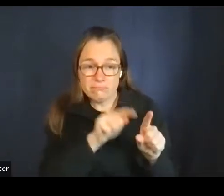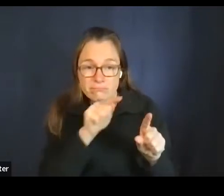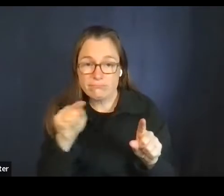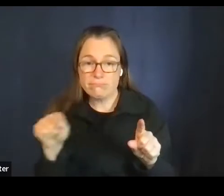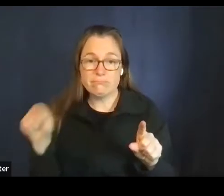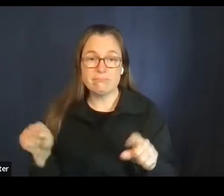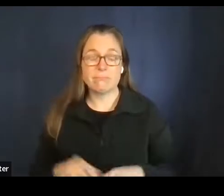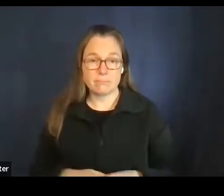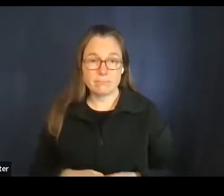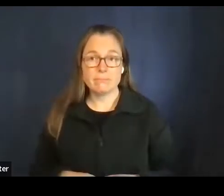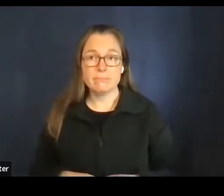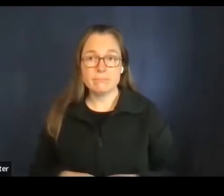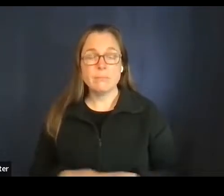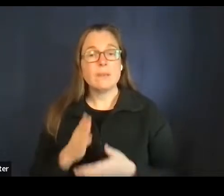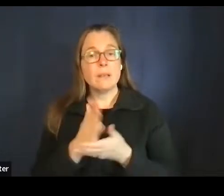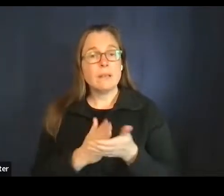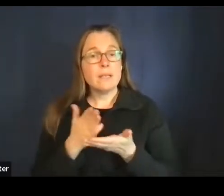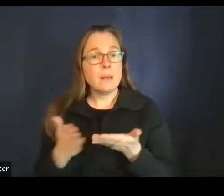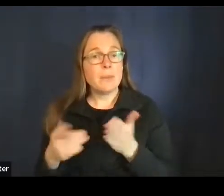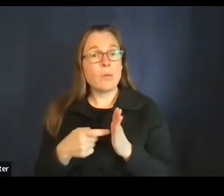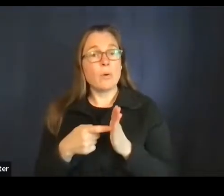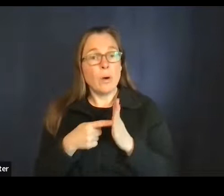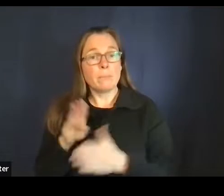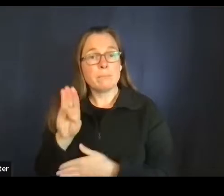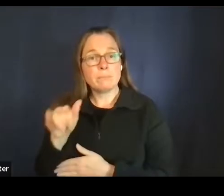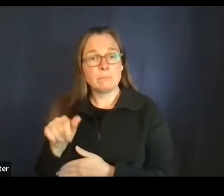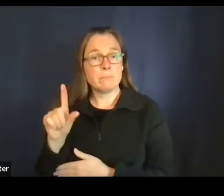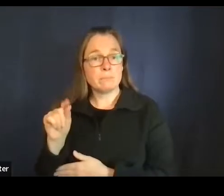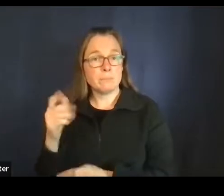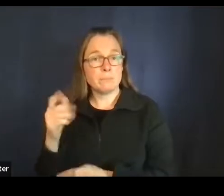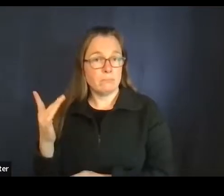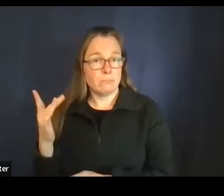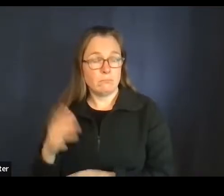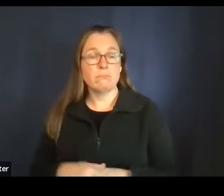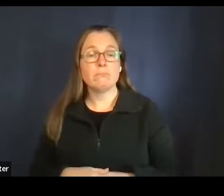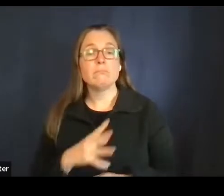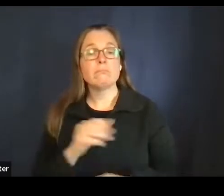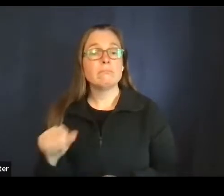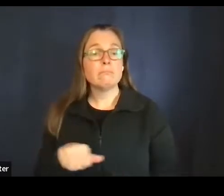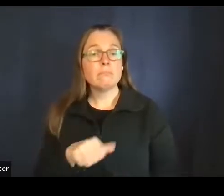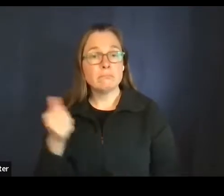There are the things that are required by 2025 to be in place and then there are the things that are that